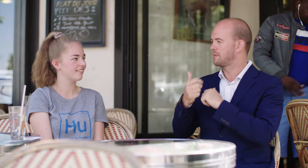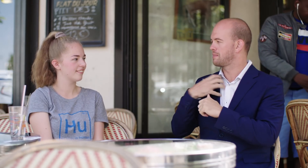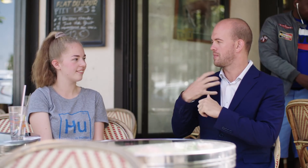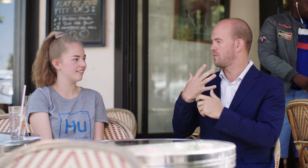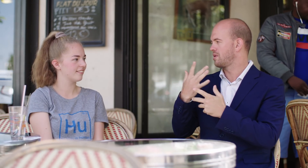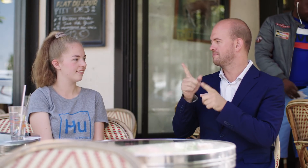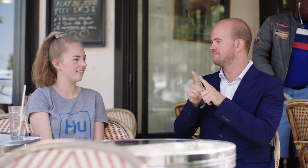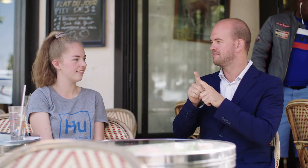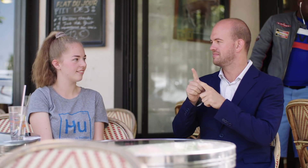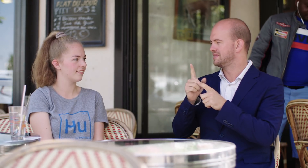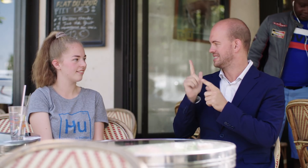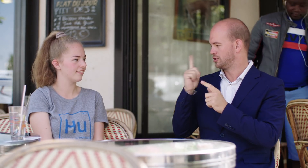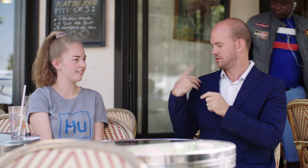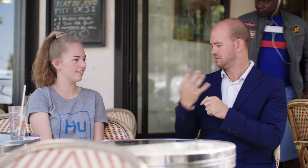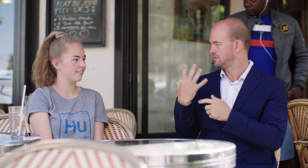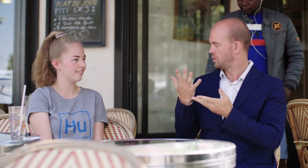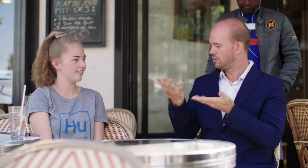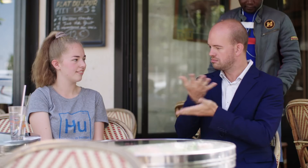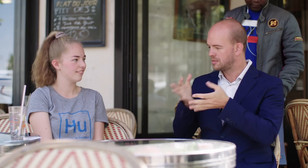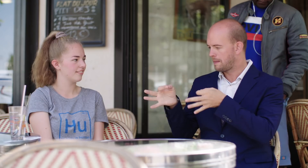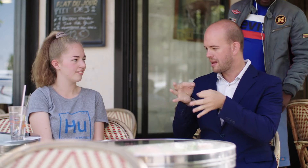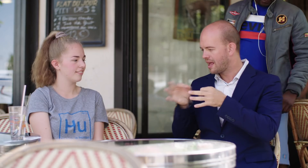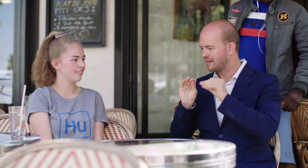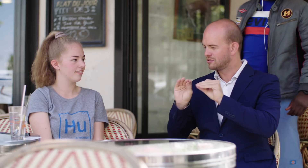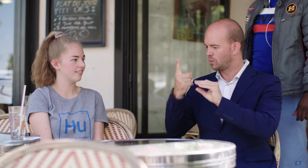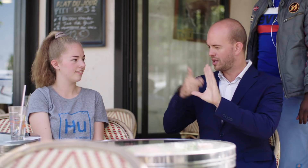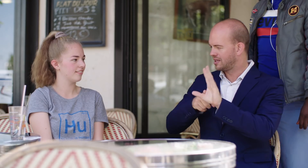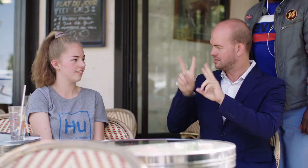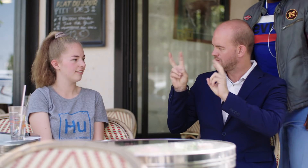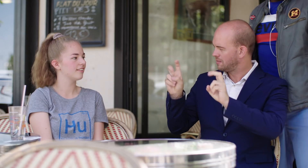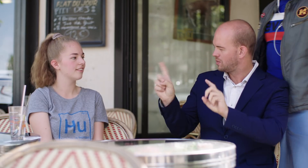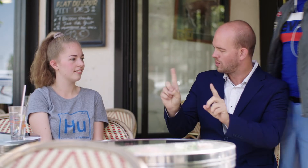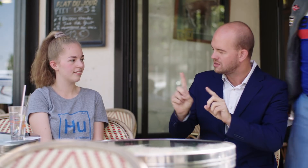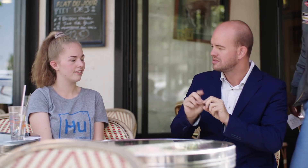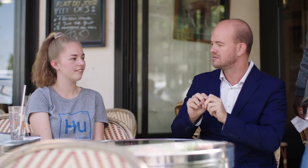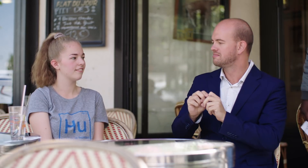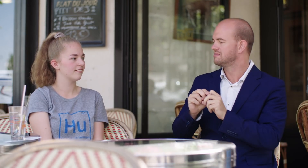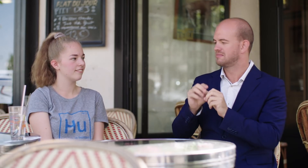where there's a team of about four of us who work together collaborating and planning topics to teach.